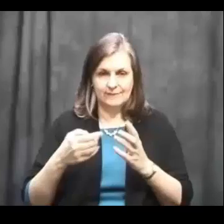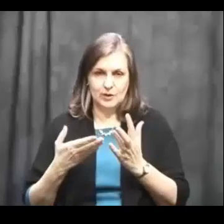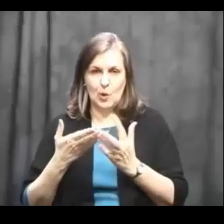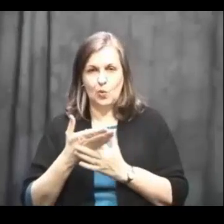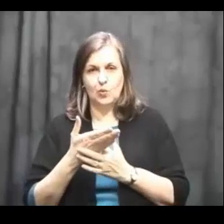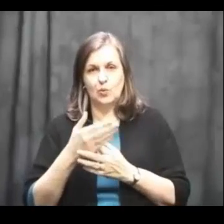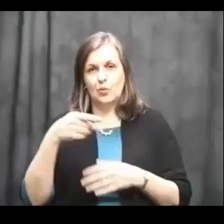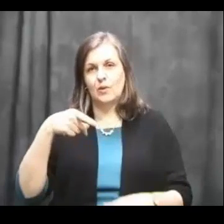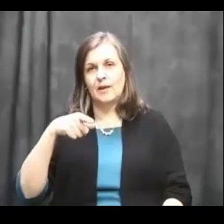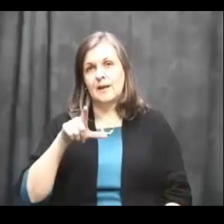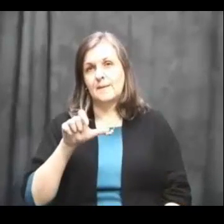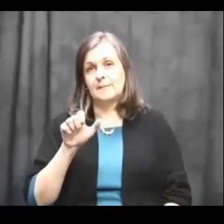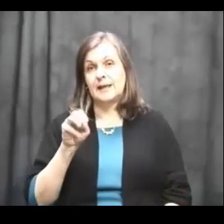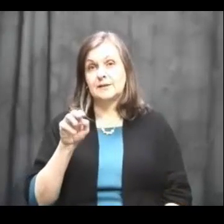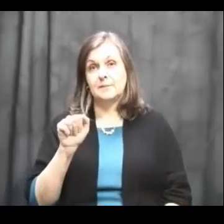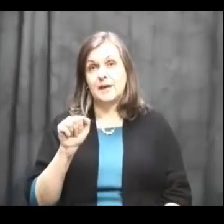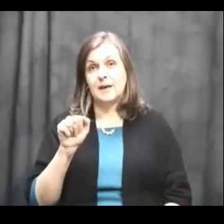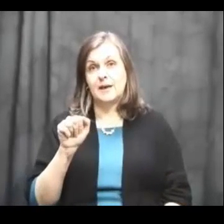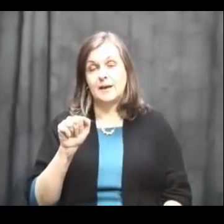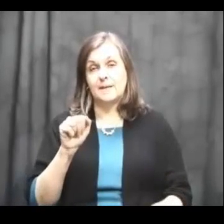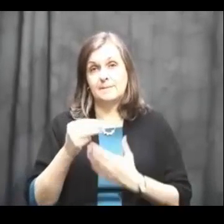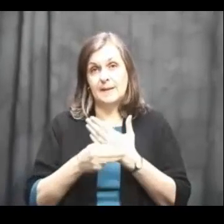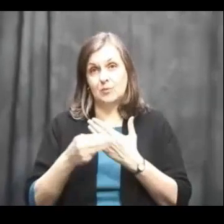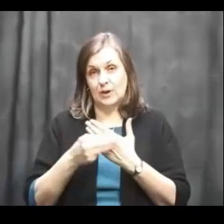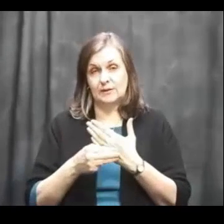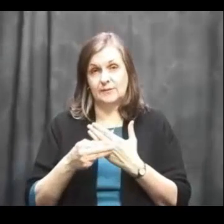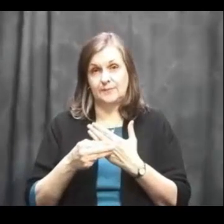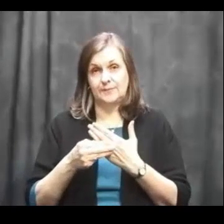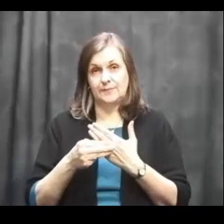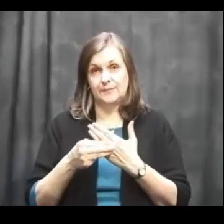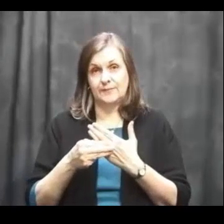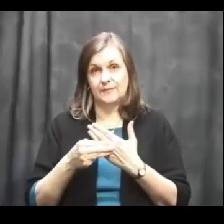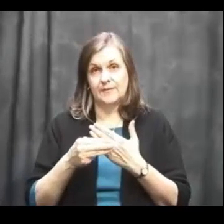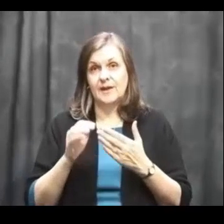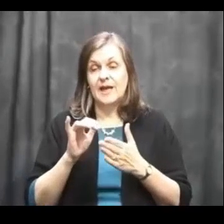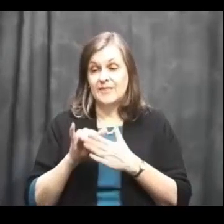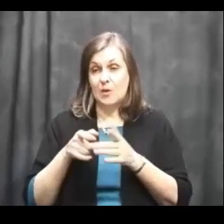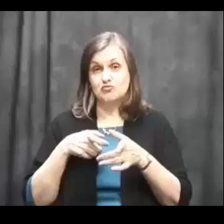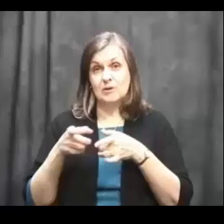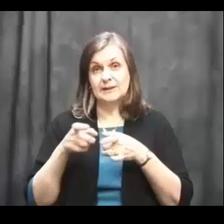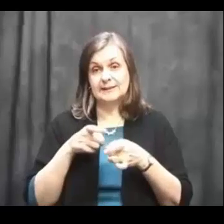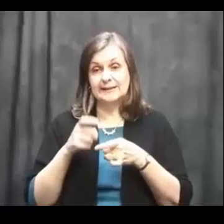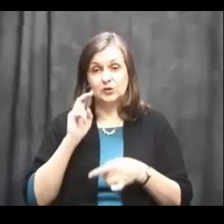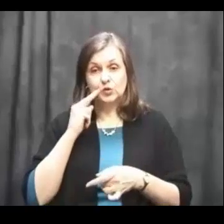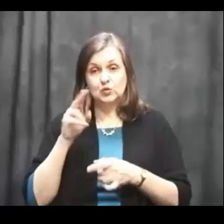this is good from the sense that it would regulate nutrient uptake very quickly